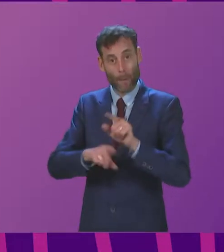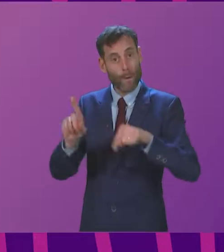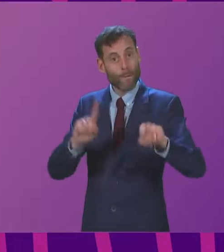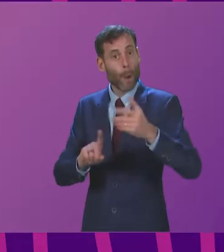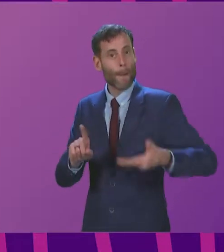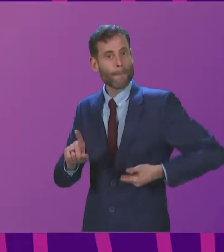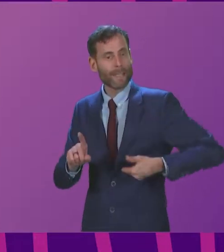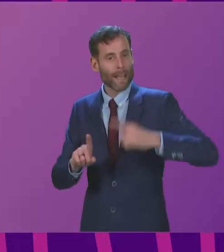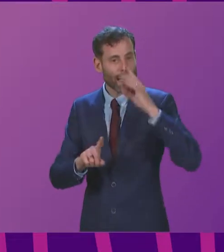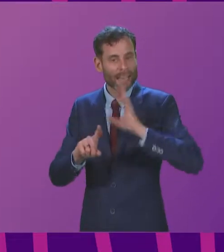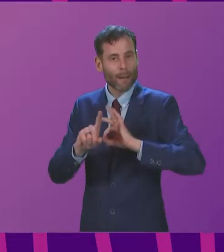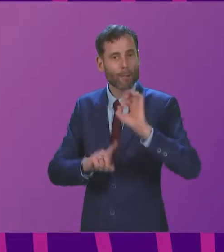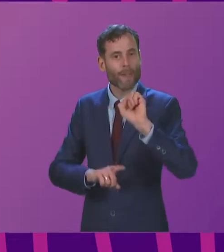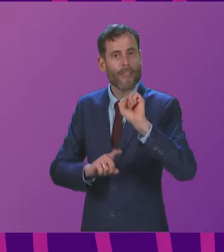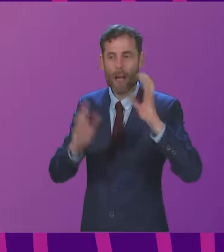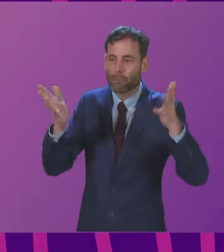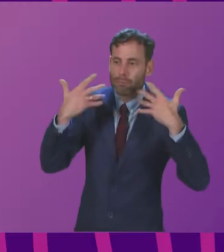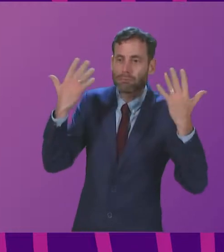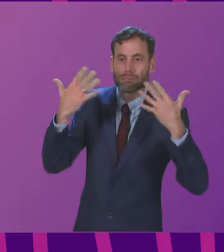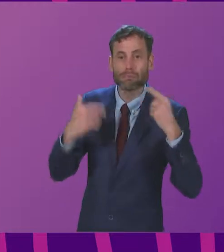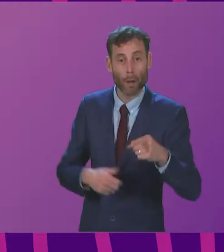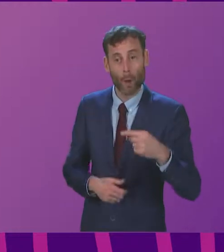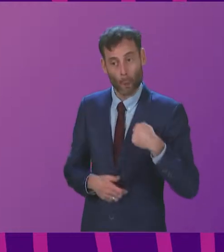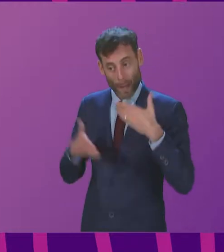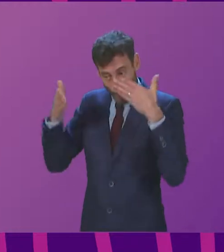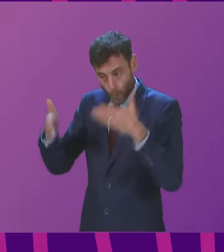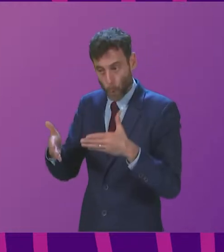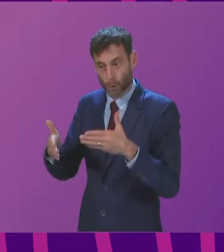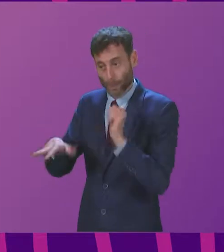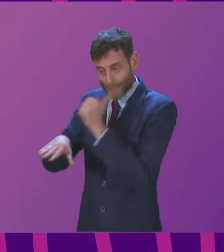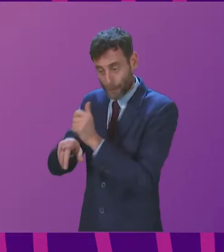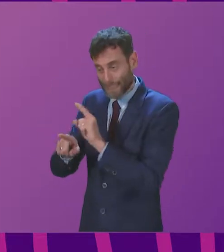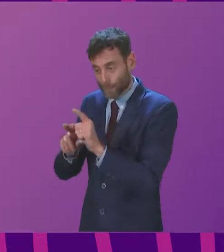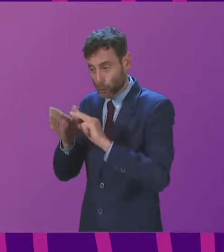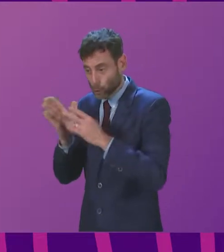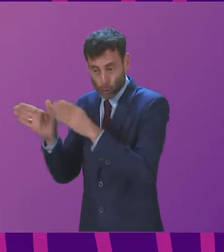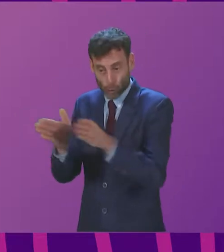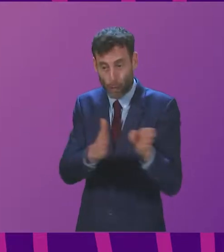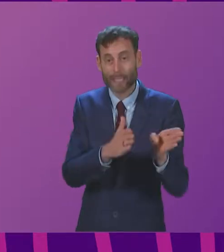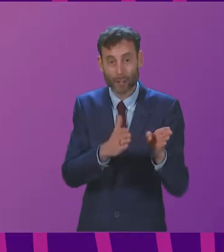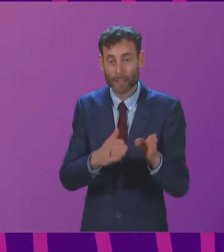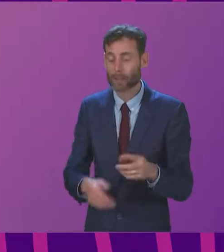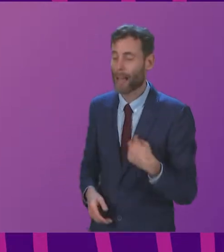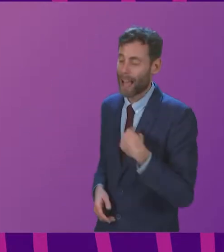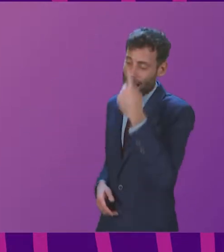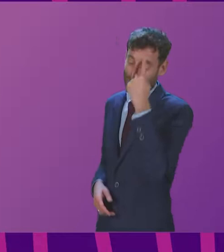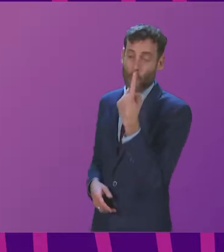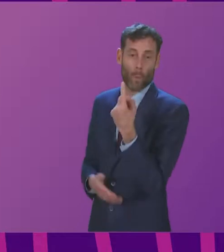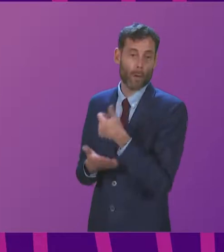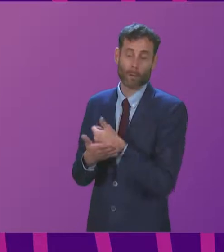We are doing and will continue to do all those things. I suspect that the one thing that will stay consistent is that the Opposition will continue to oppose